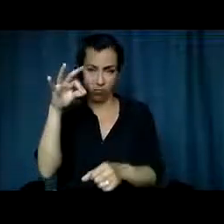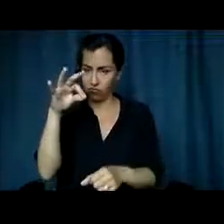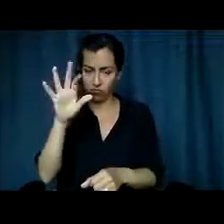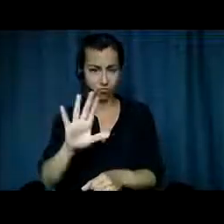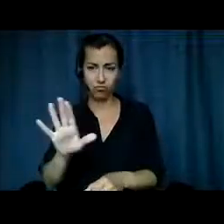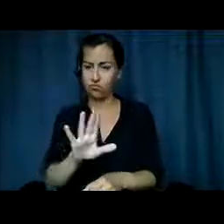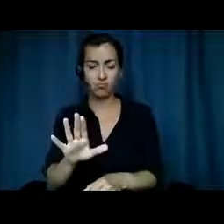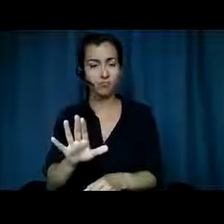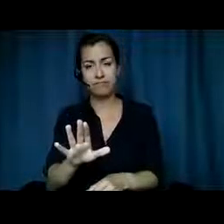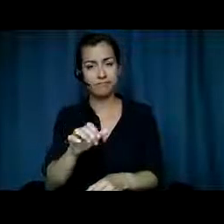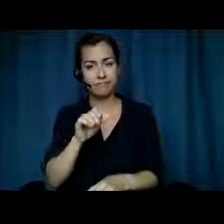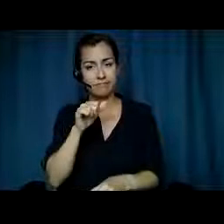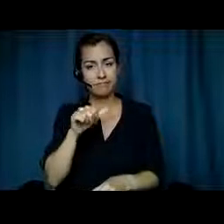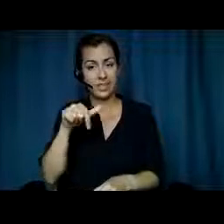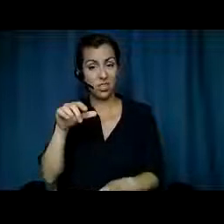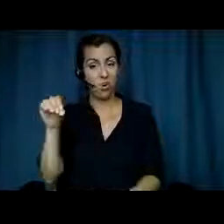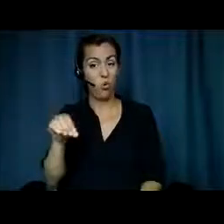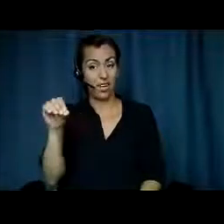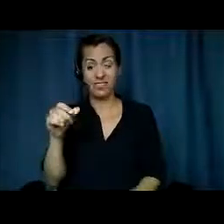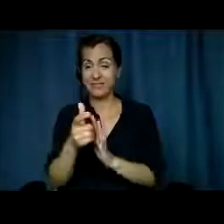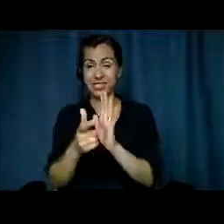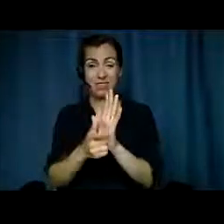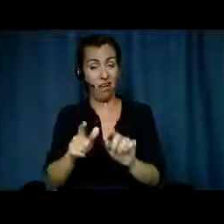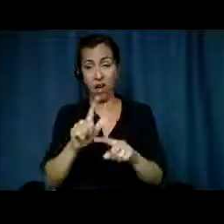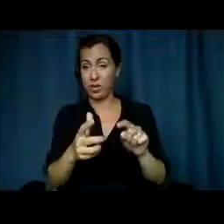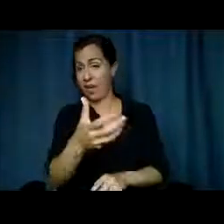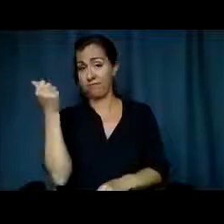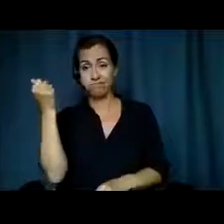So if you're getting services you have a case worker through the state.